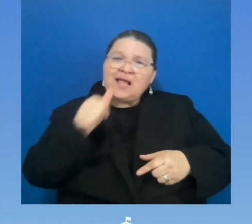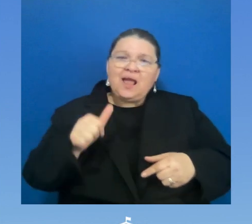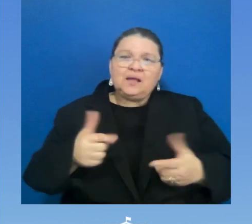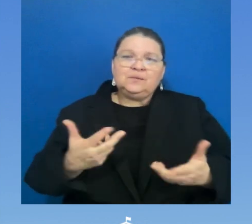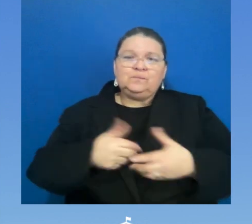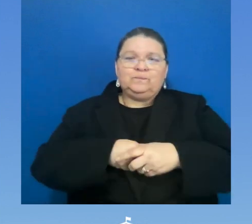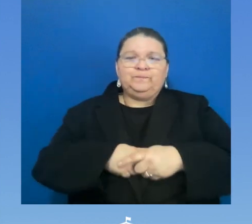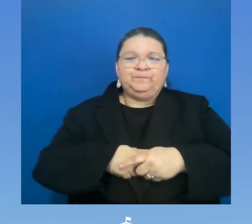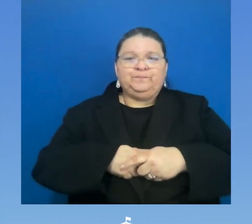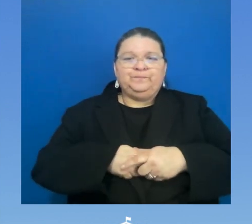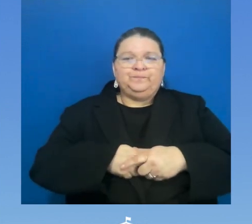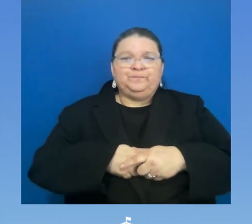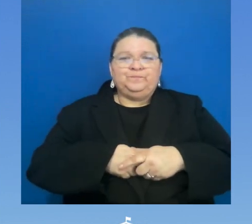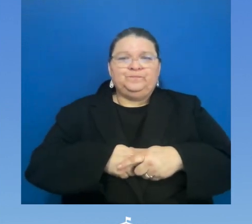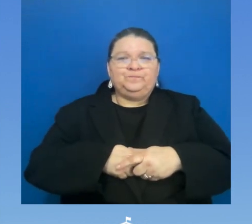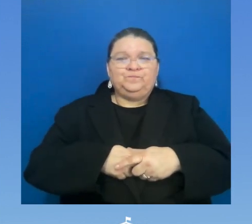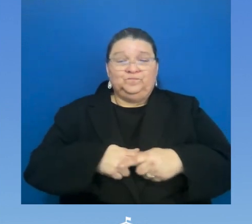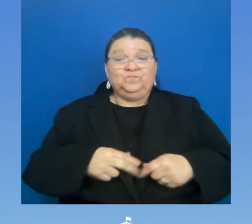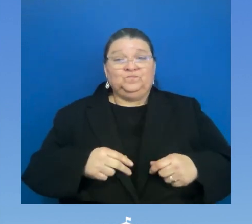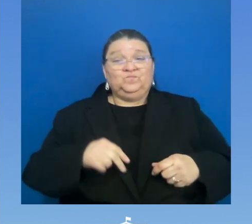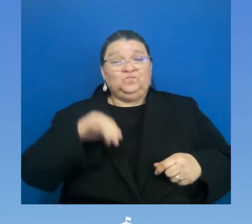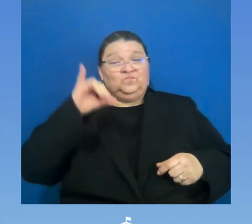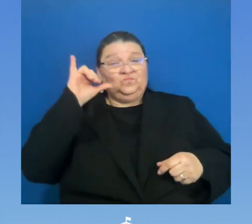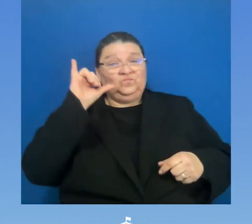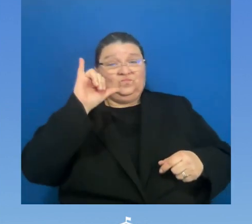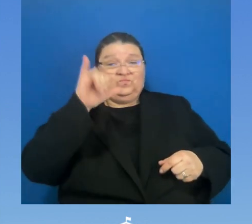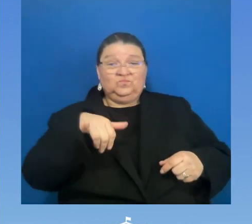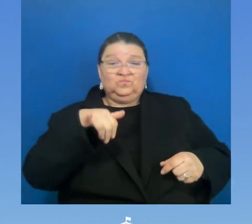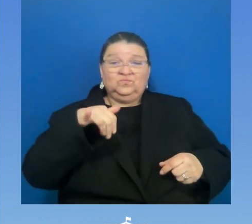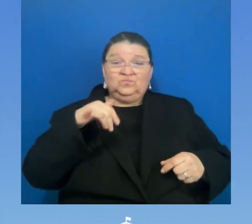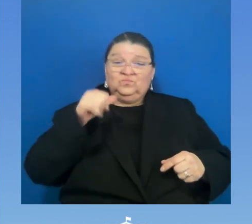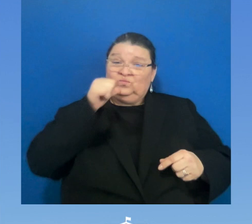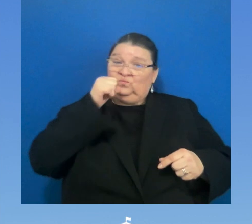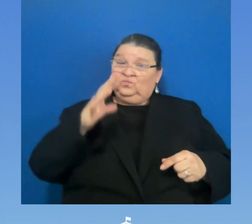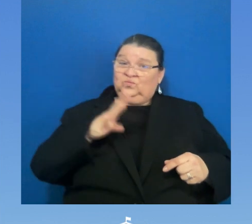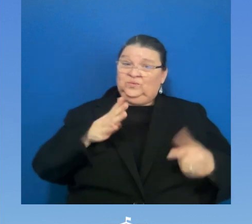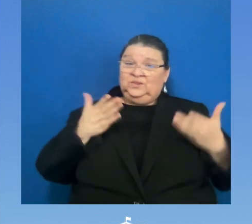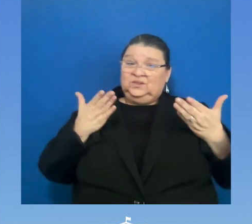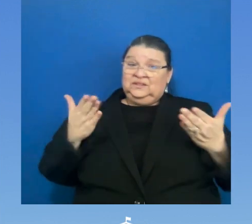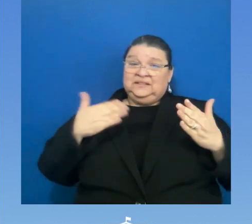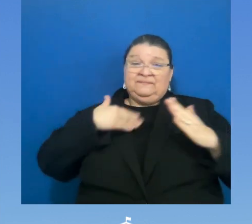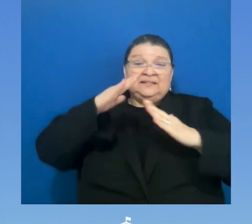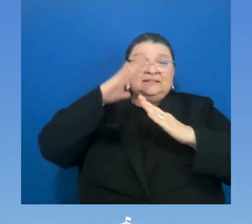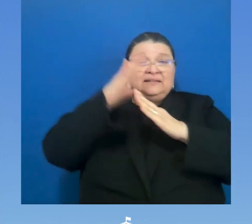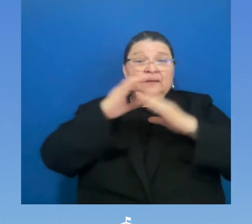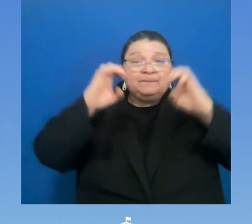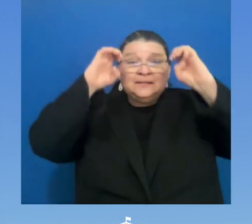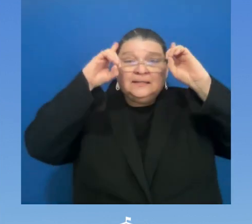They're still substantially less likely to reach the top of their professions. Take the legal profession